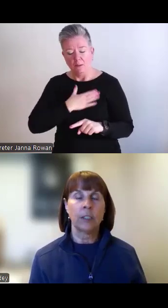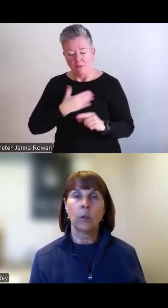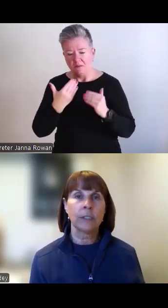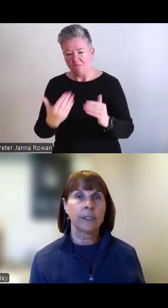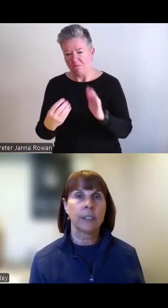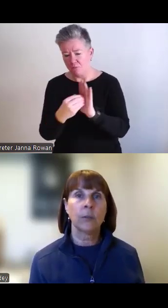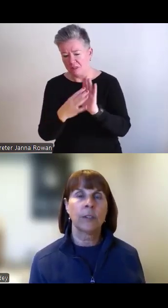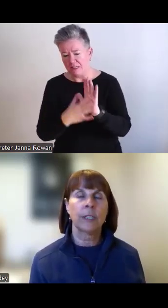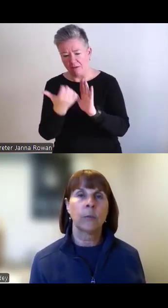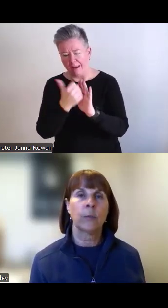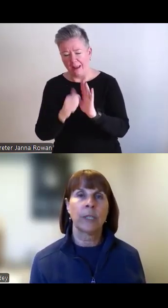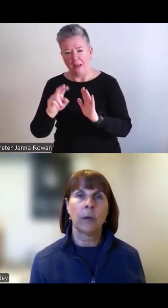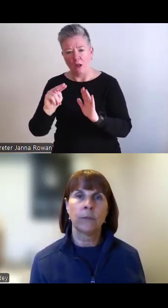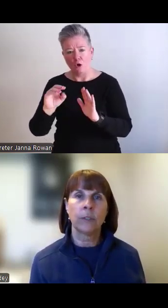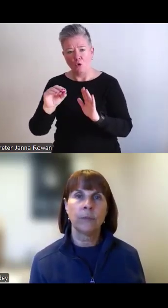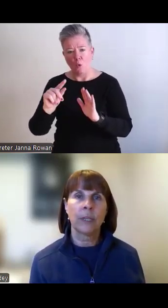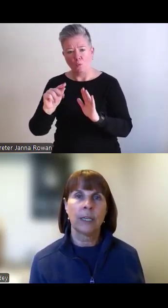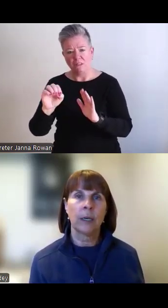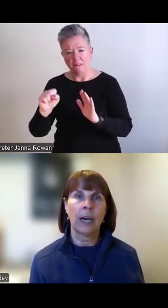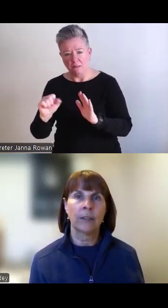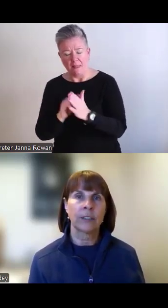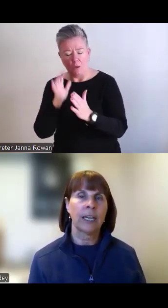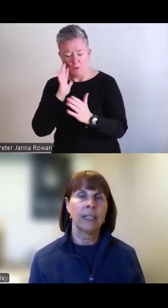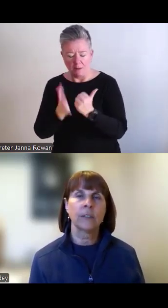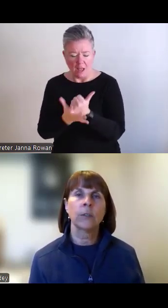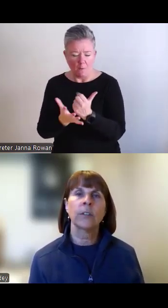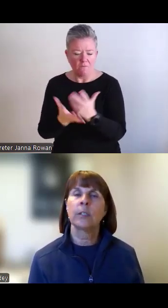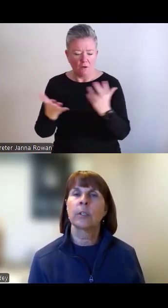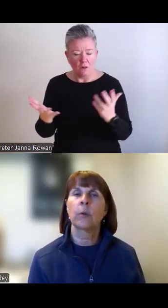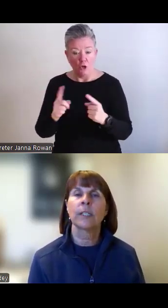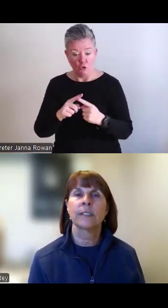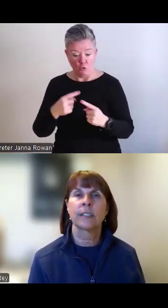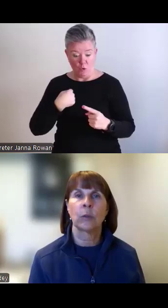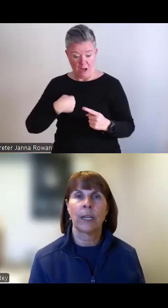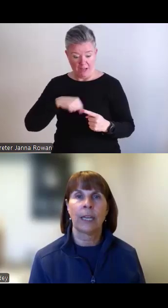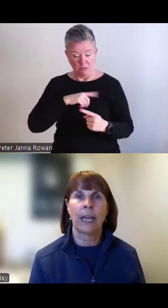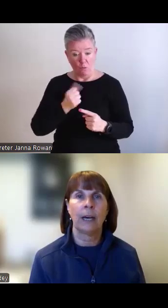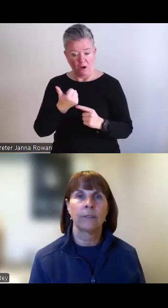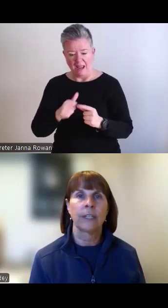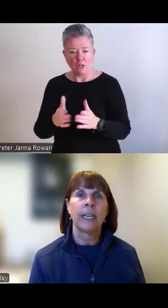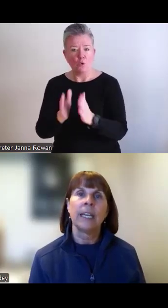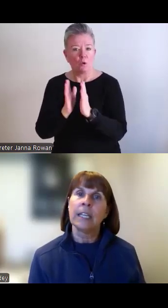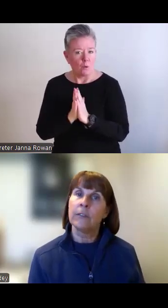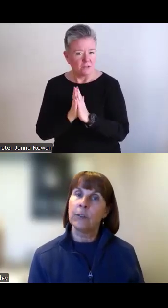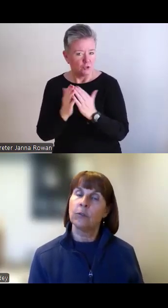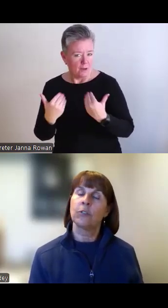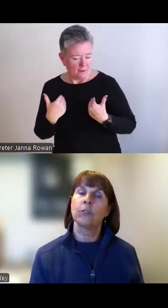any notes that you think would be helpful, either to us or any requests that you might have. If you